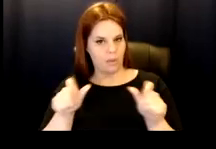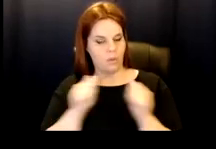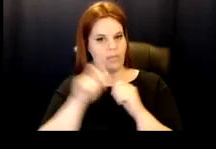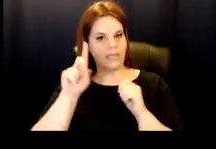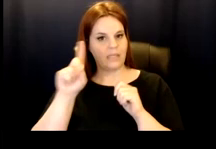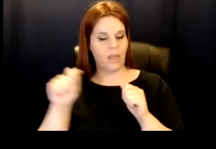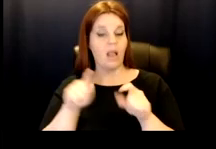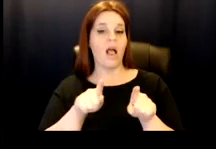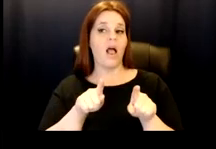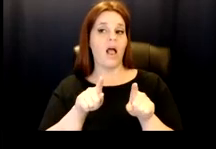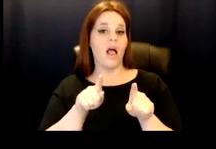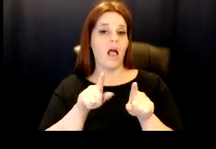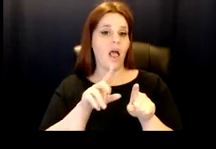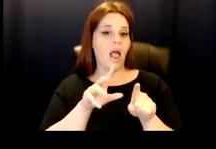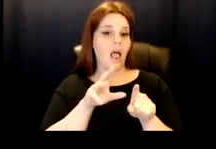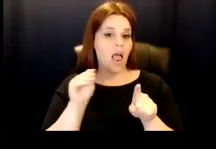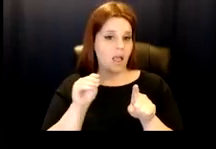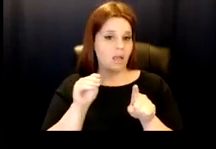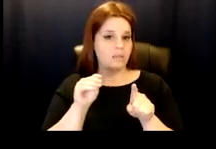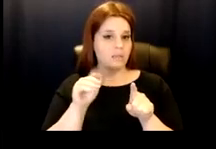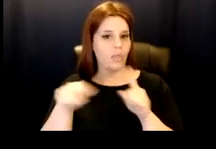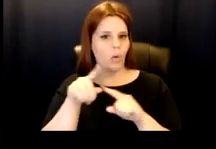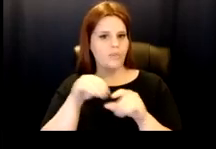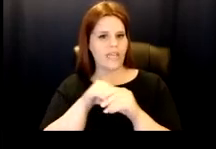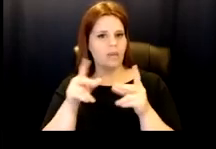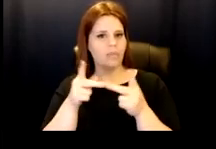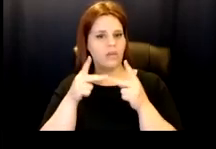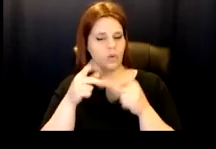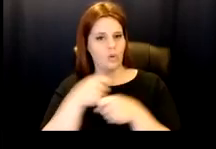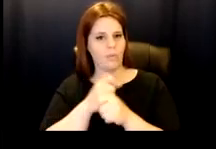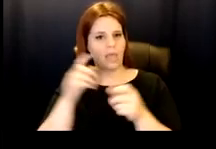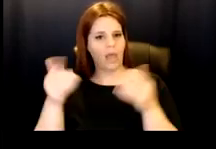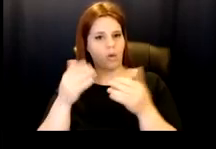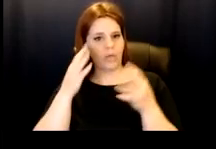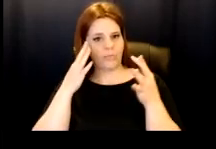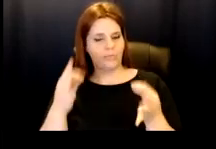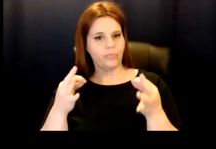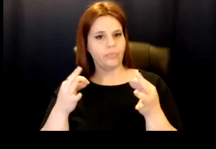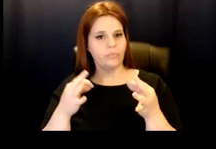among those in a position to make hiring decisions. Stigma was also seen as a primary barrier